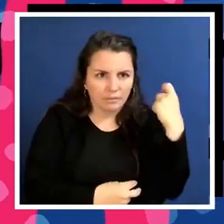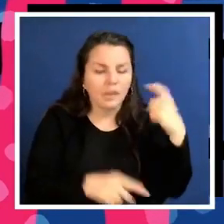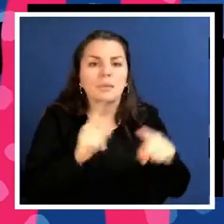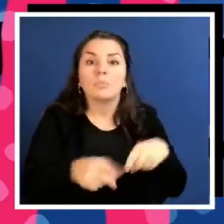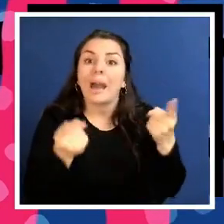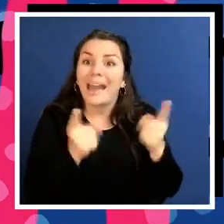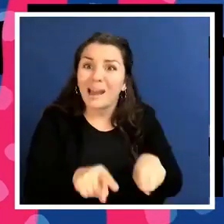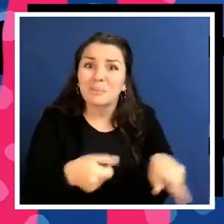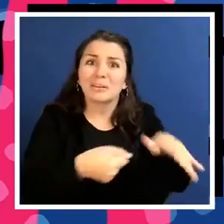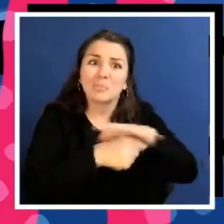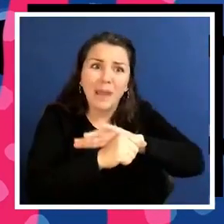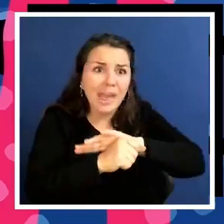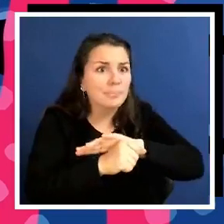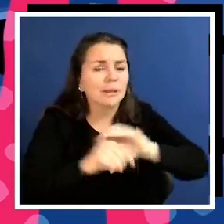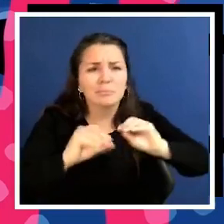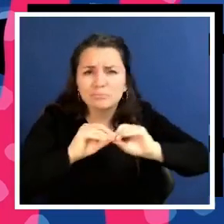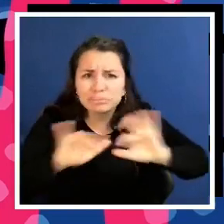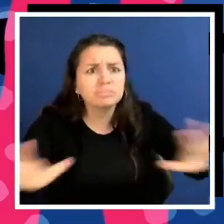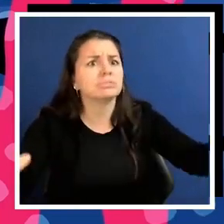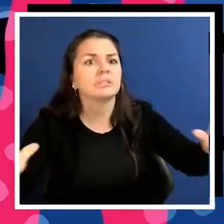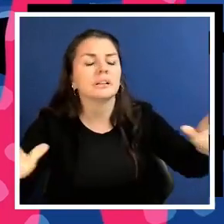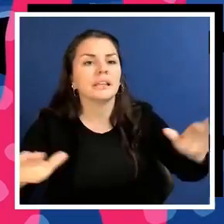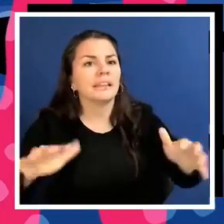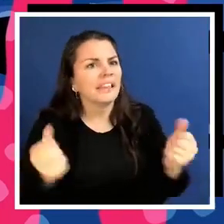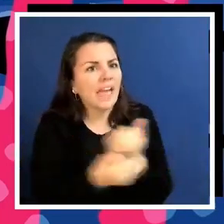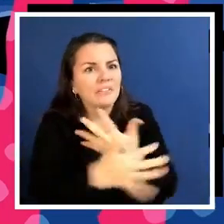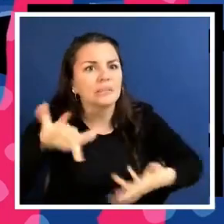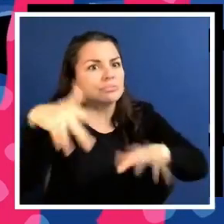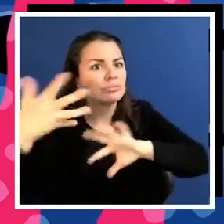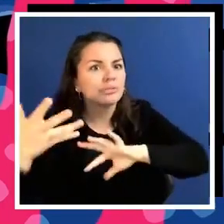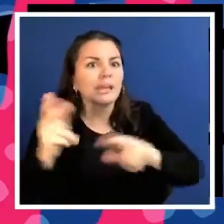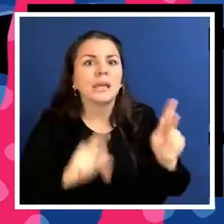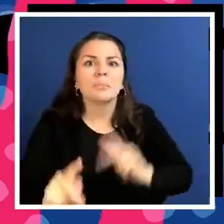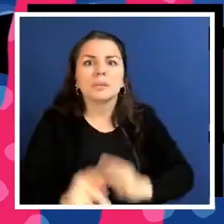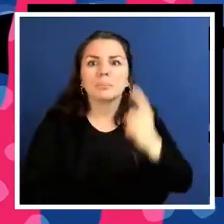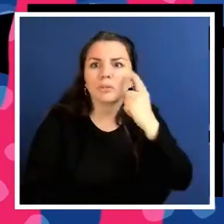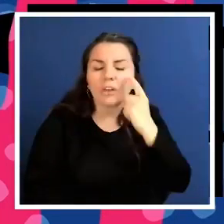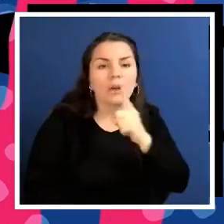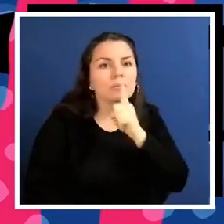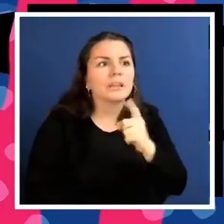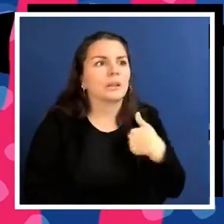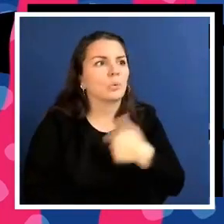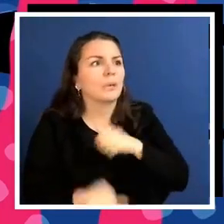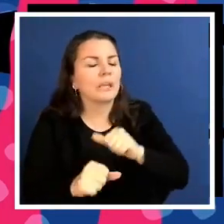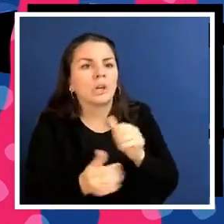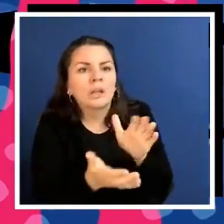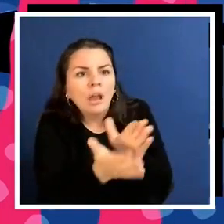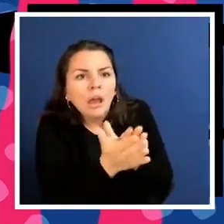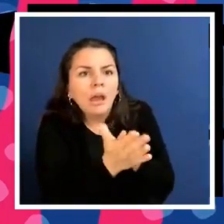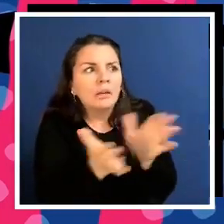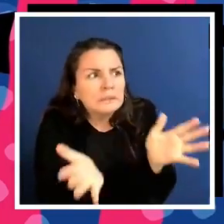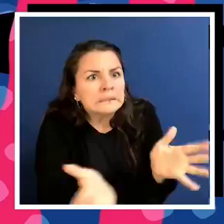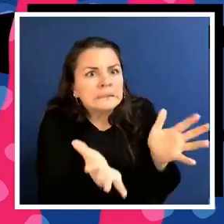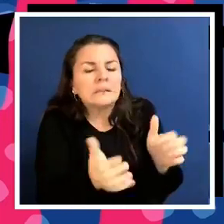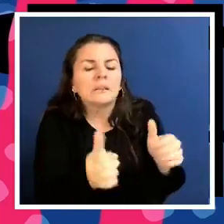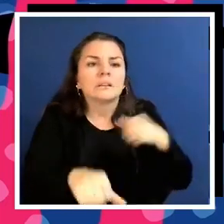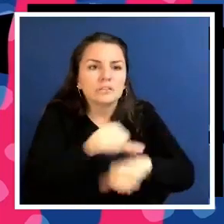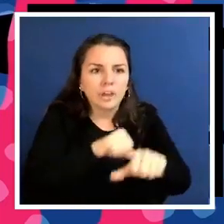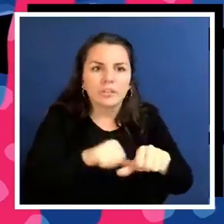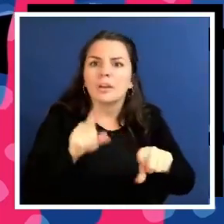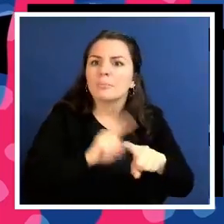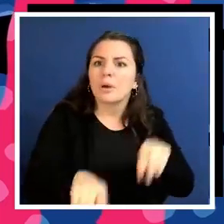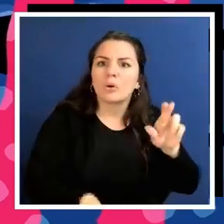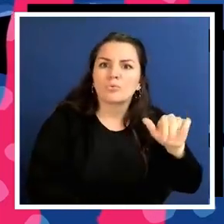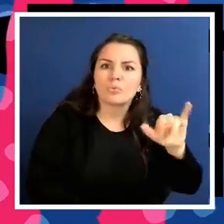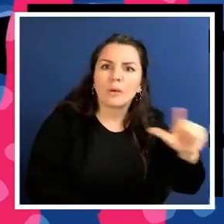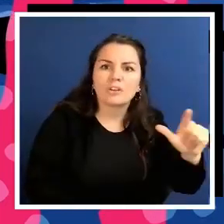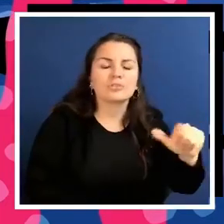I THINK ABOUT LAST SUMMER AND